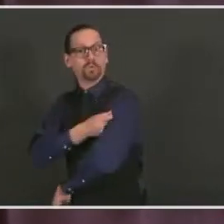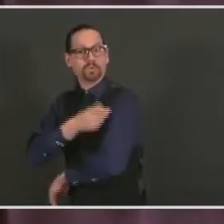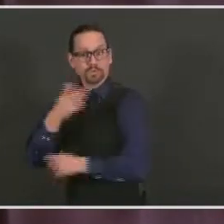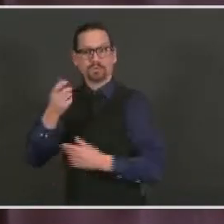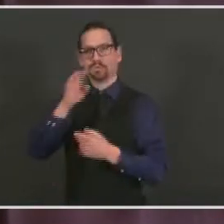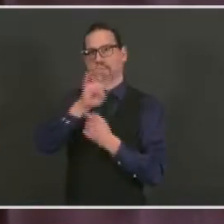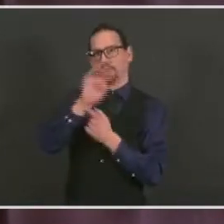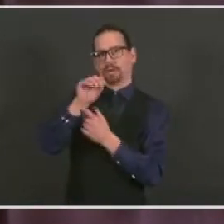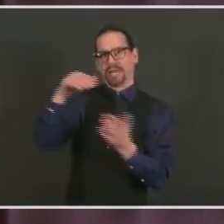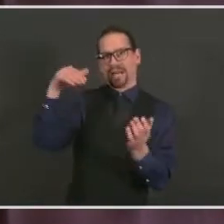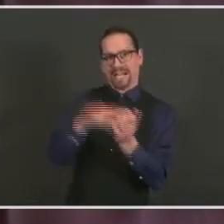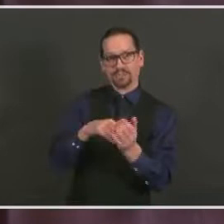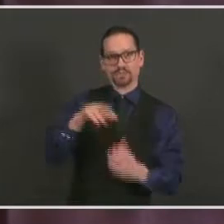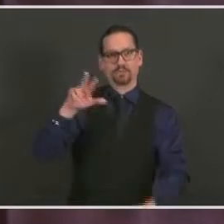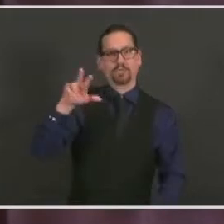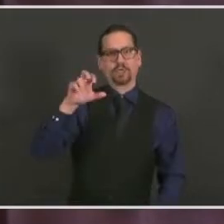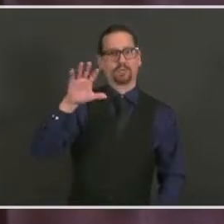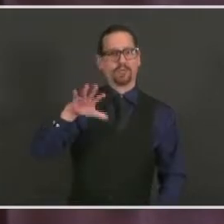THAT'S 93,489 1ST DOSES AND